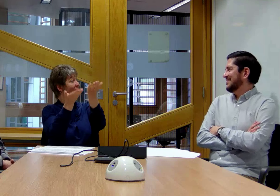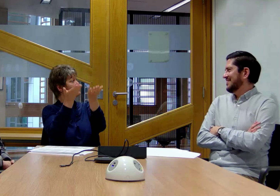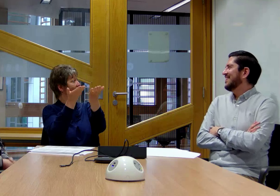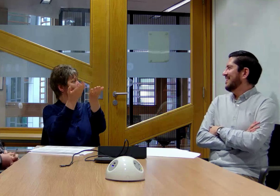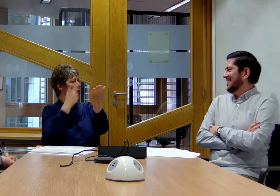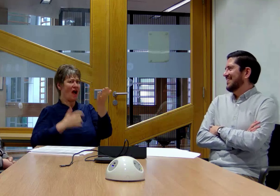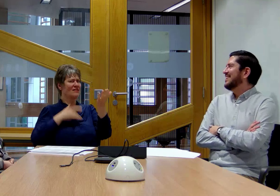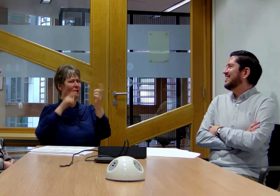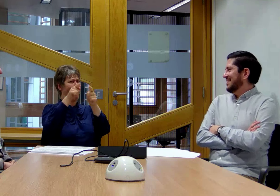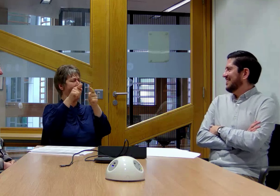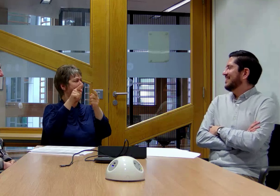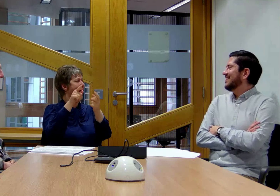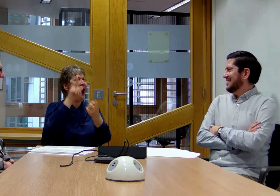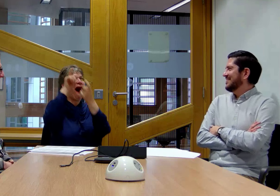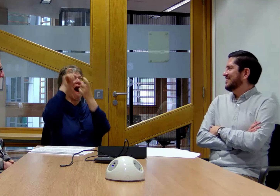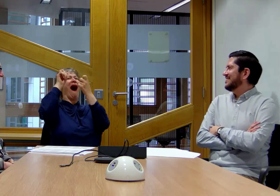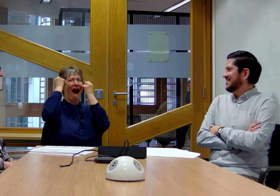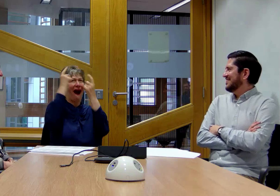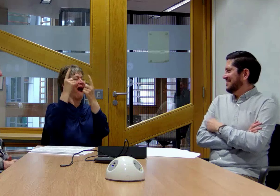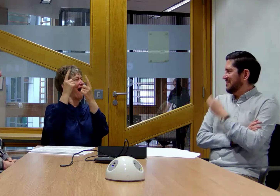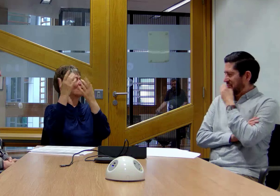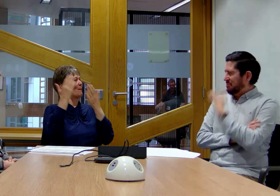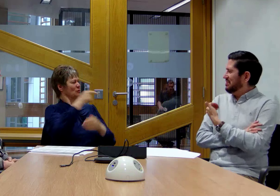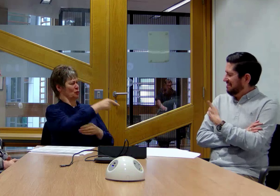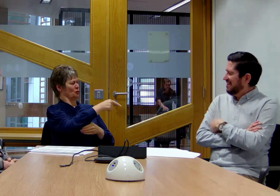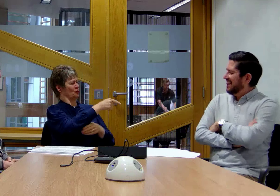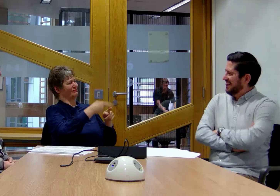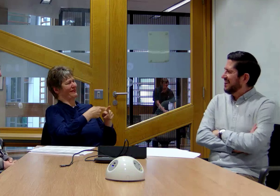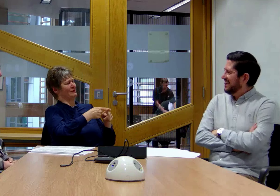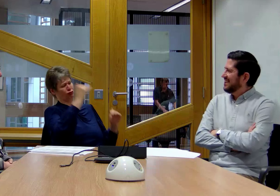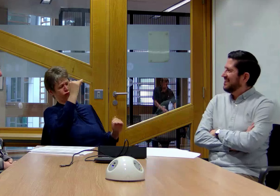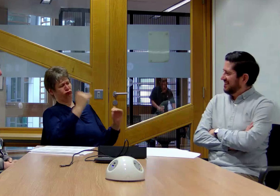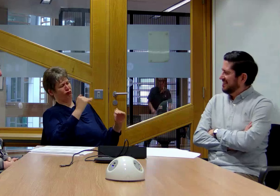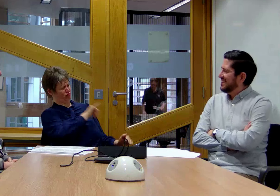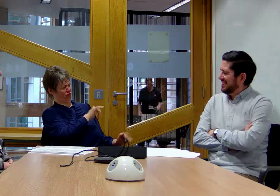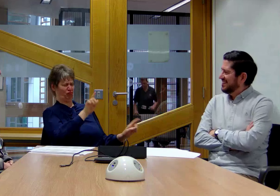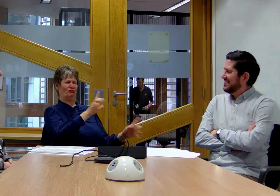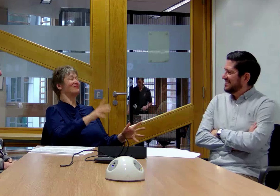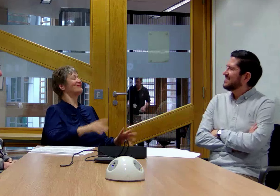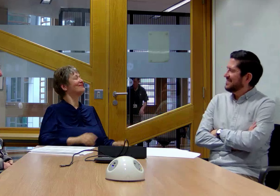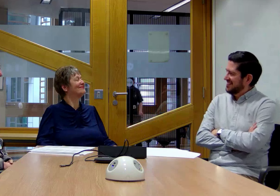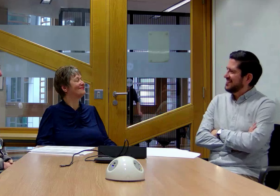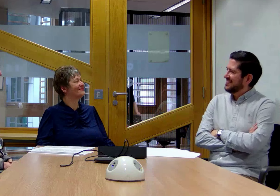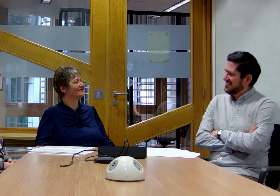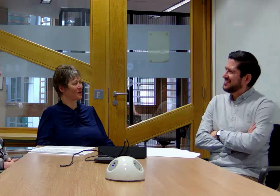sense than it does in in English.